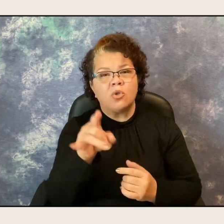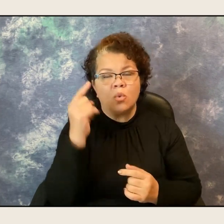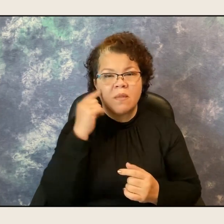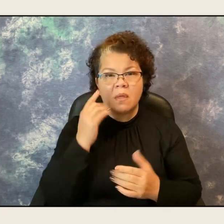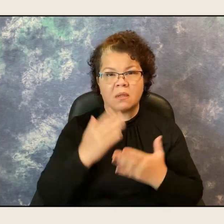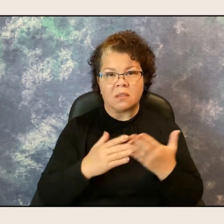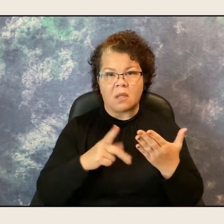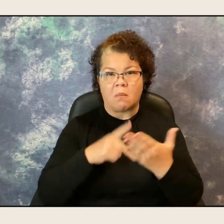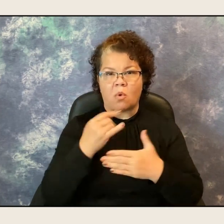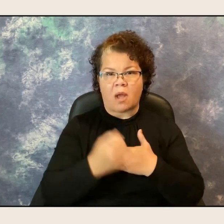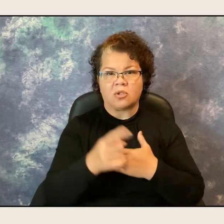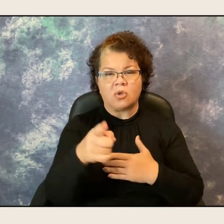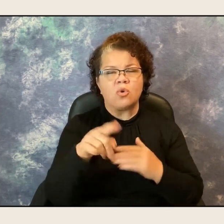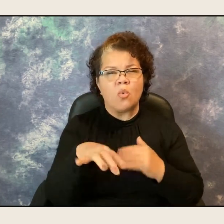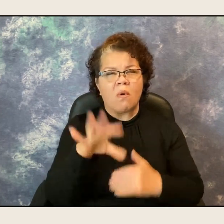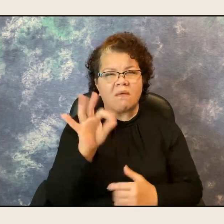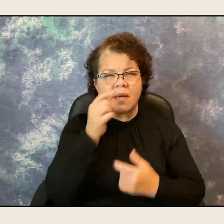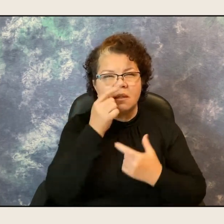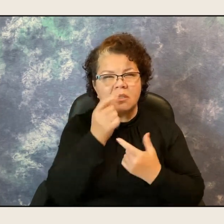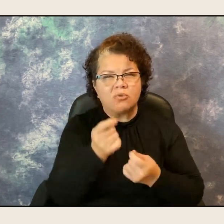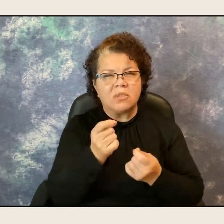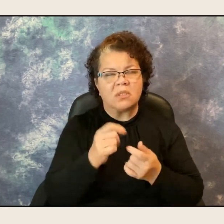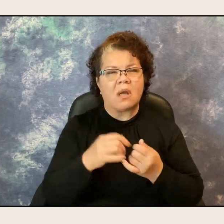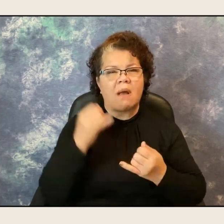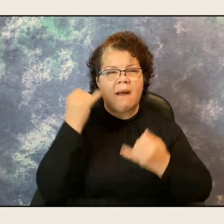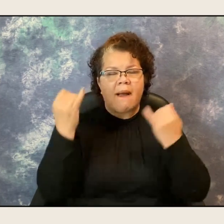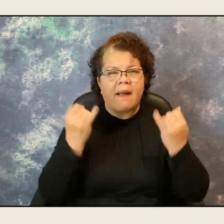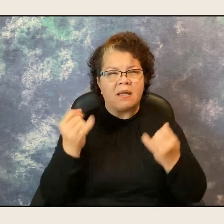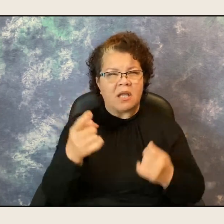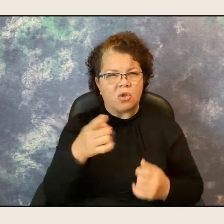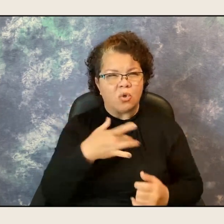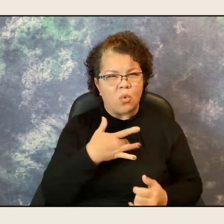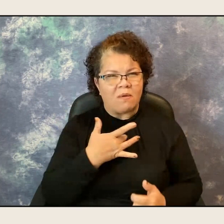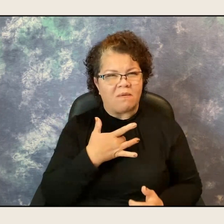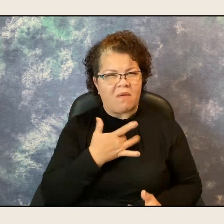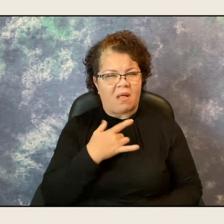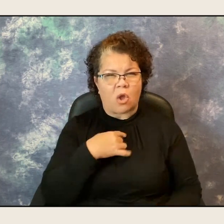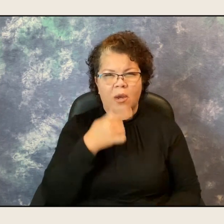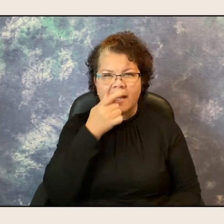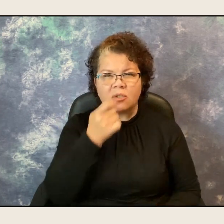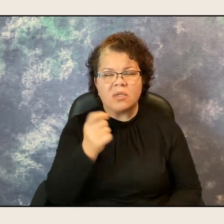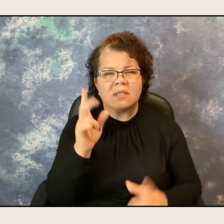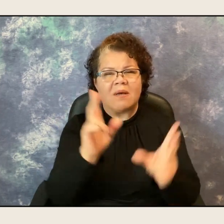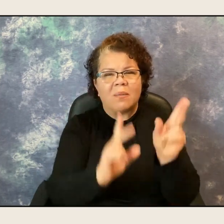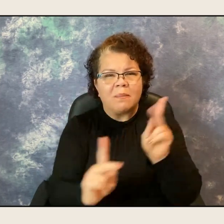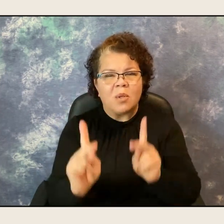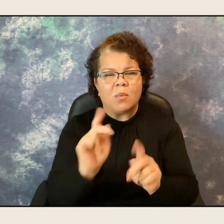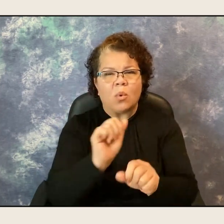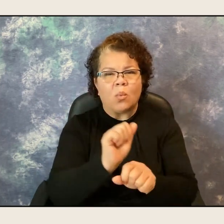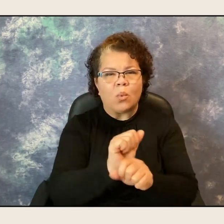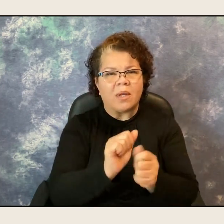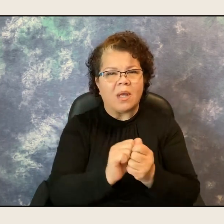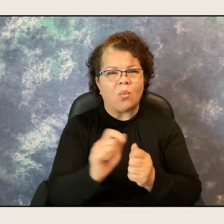some ideas that you find interesting of people working with their varying skills together